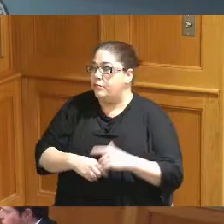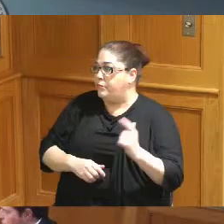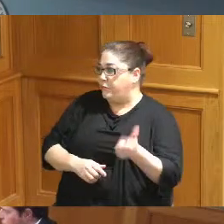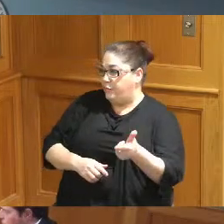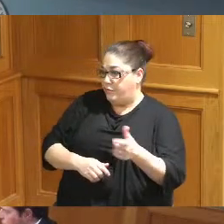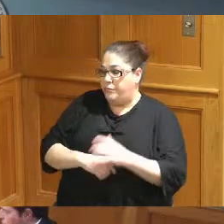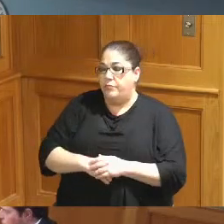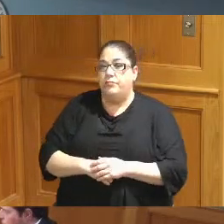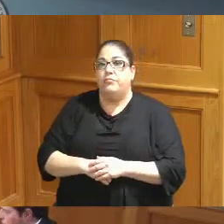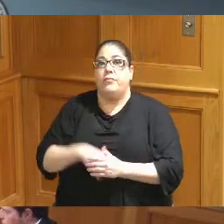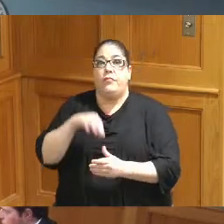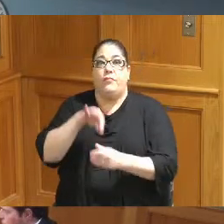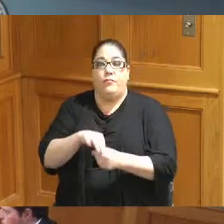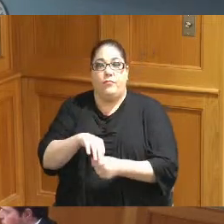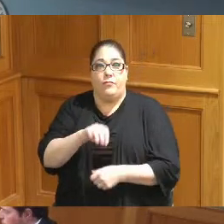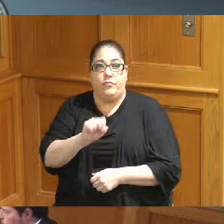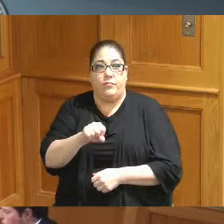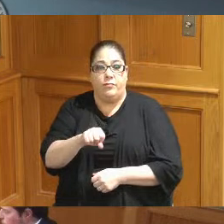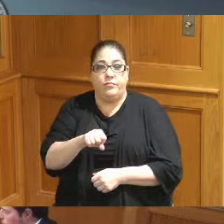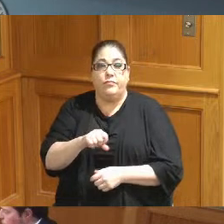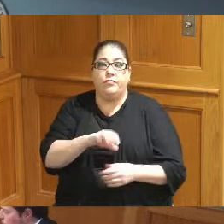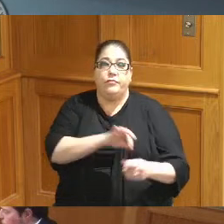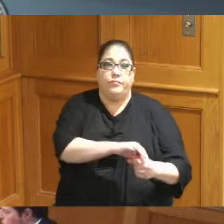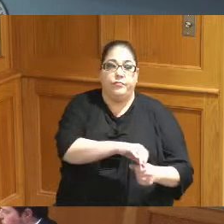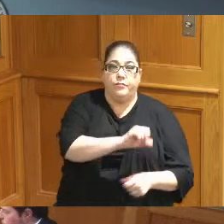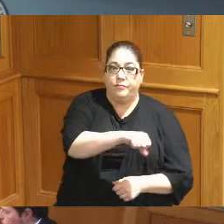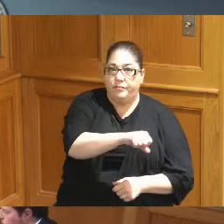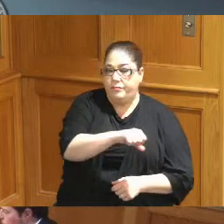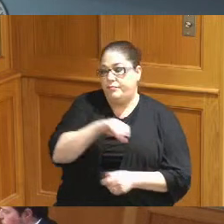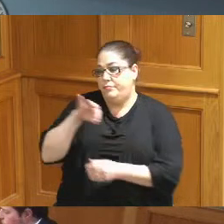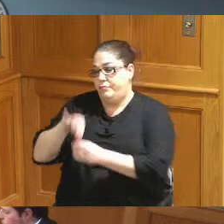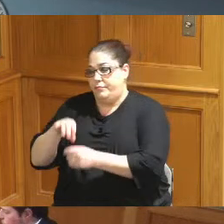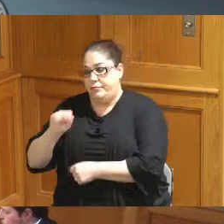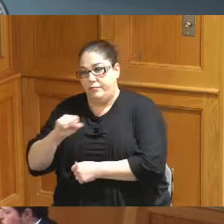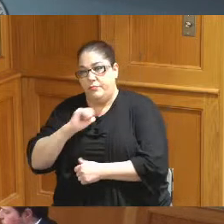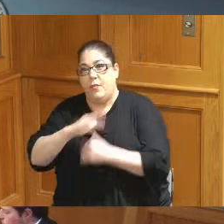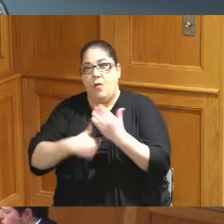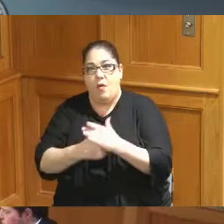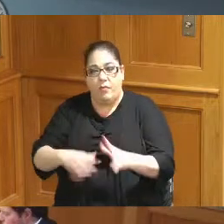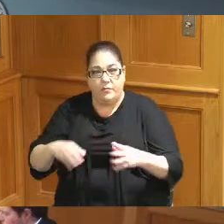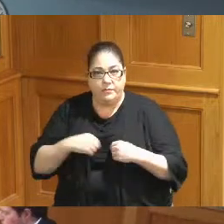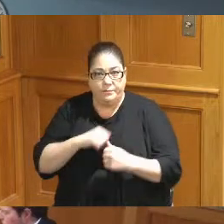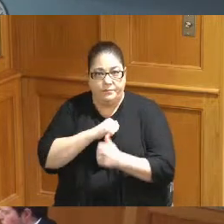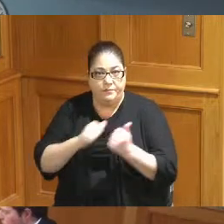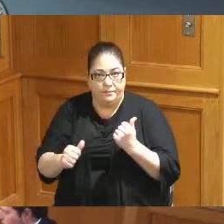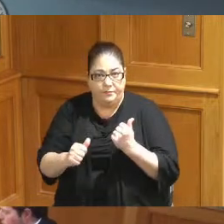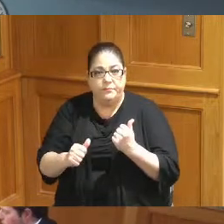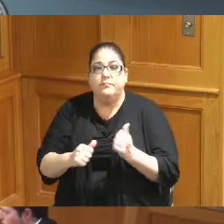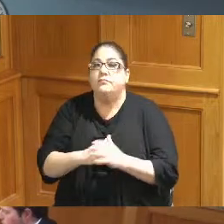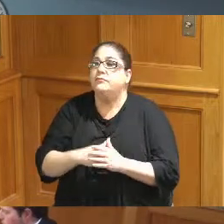Commissioner Reece yes Commissioner Driehaus yes I'm sure some are Dumas yes I'll make a motion to